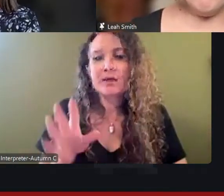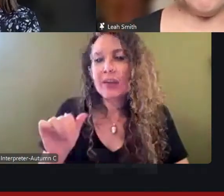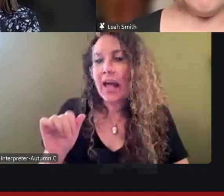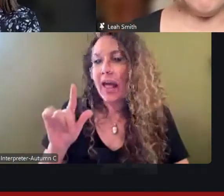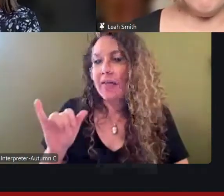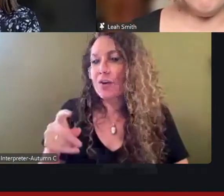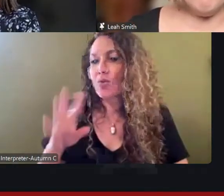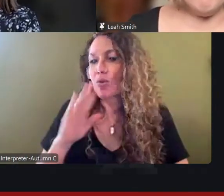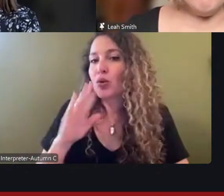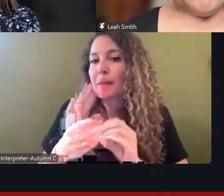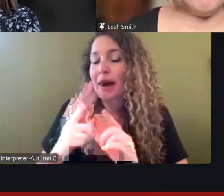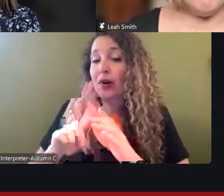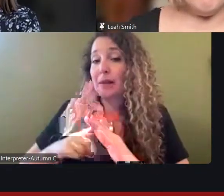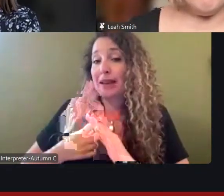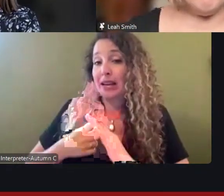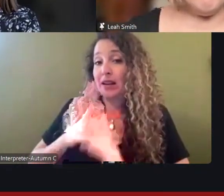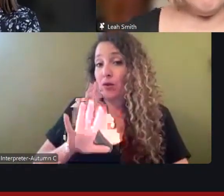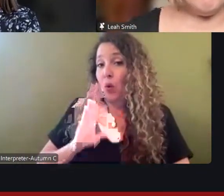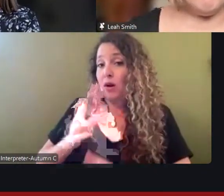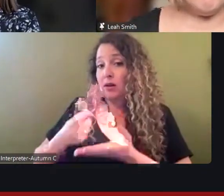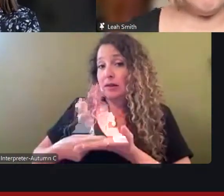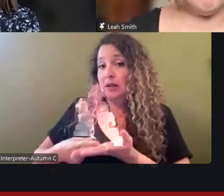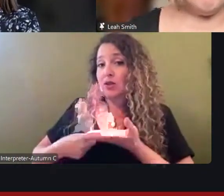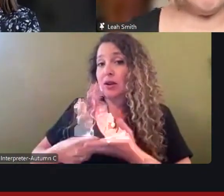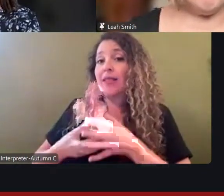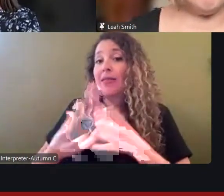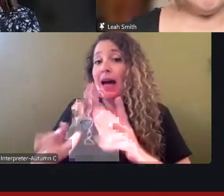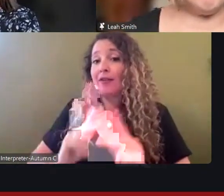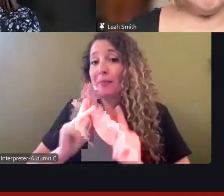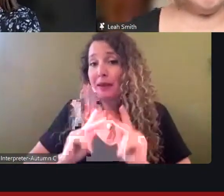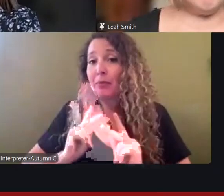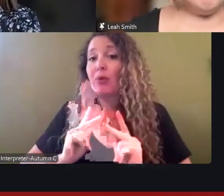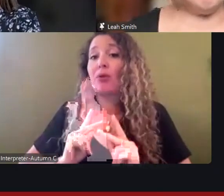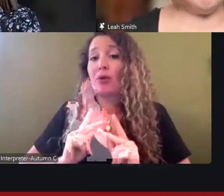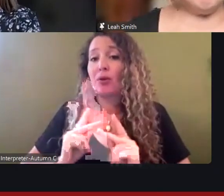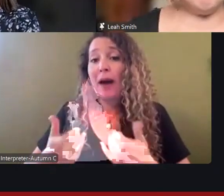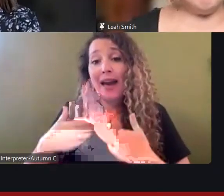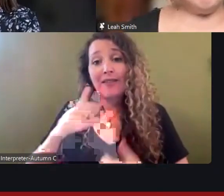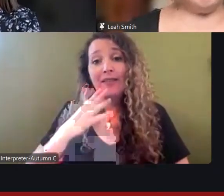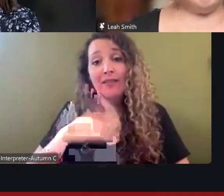There are many people with diabetes that don't consider themselves being part of the disabled community,